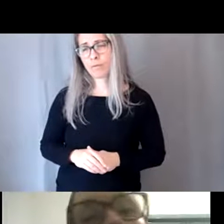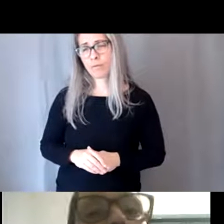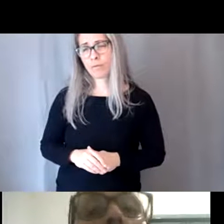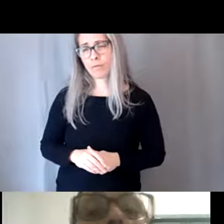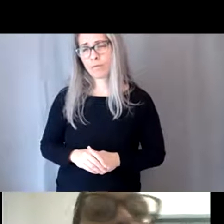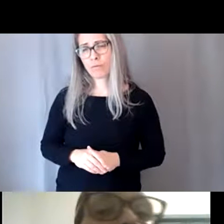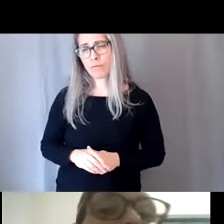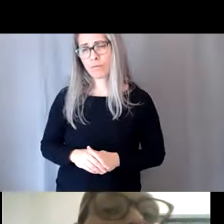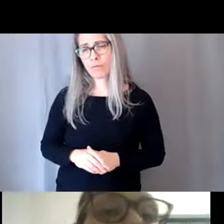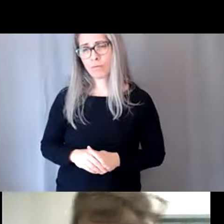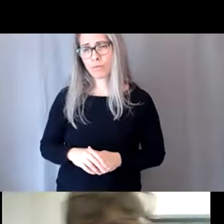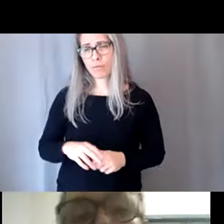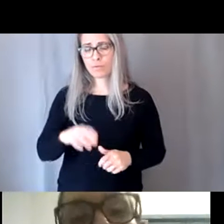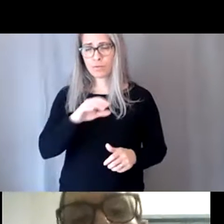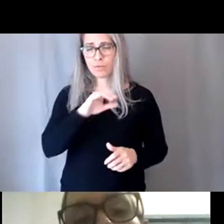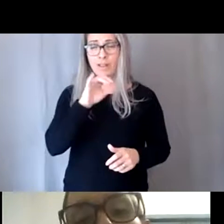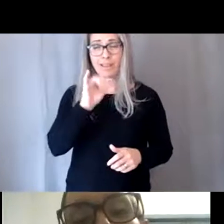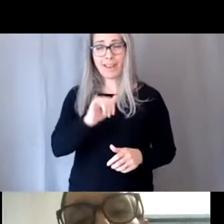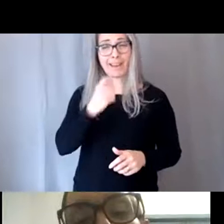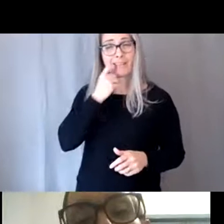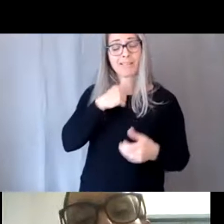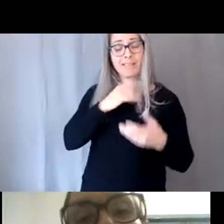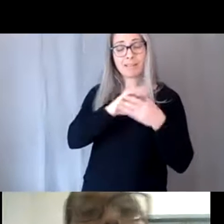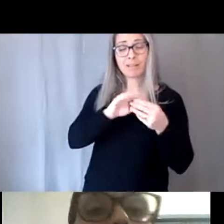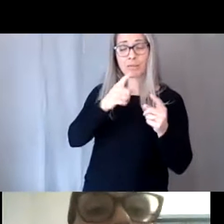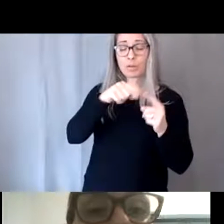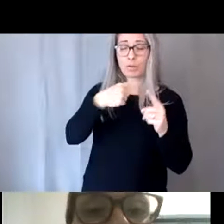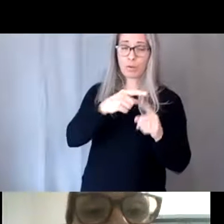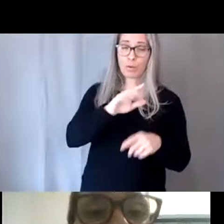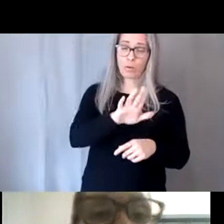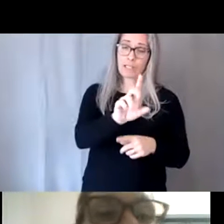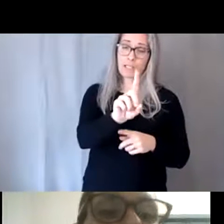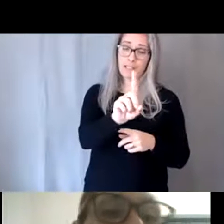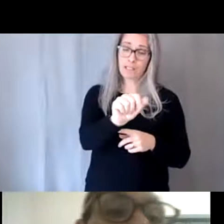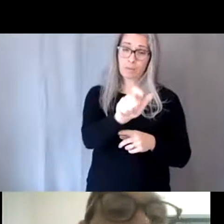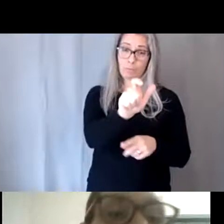the social production of disability in the sense